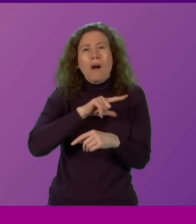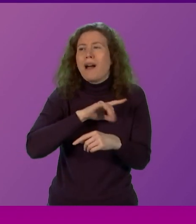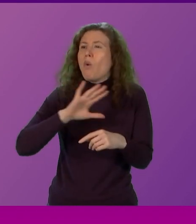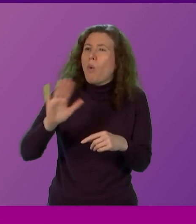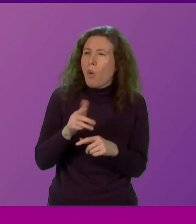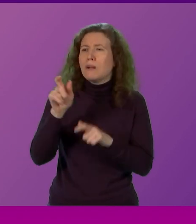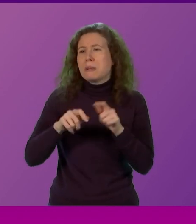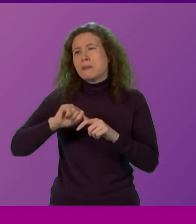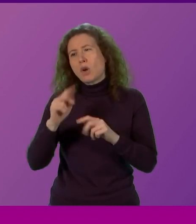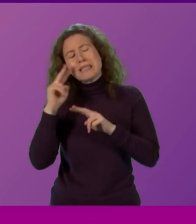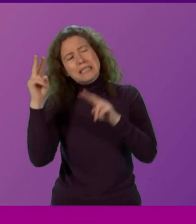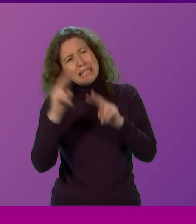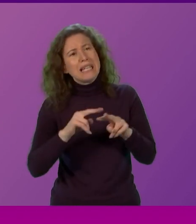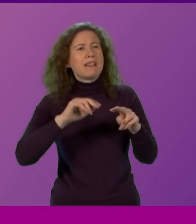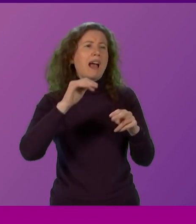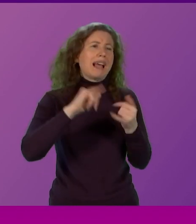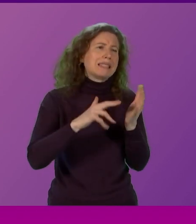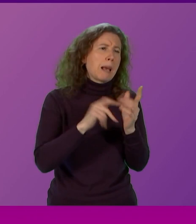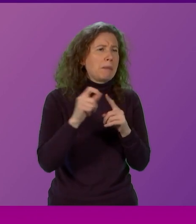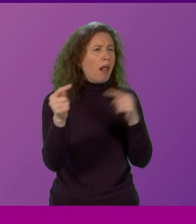see only a Government that is divided and in chaos?